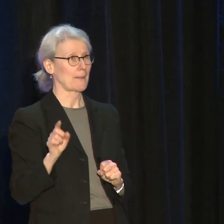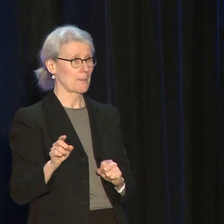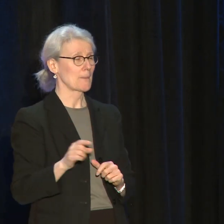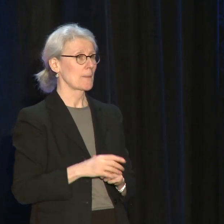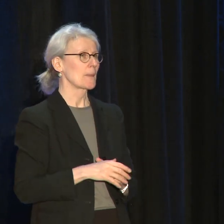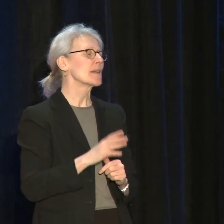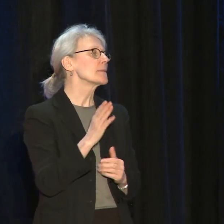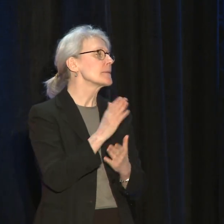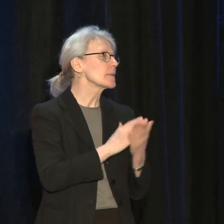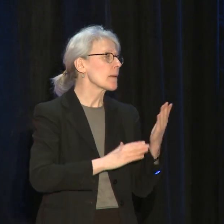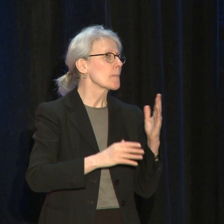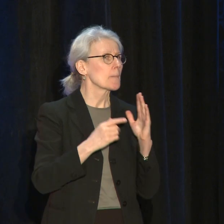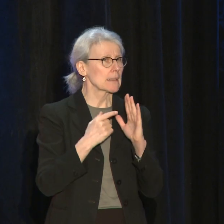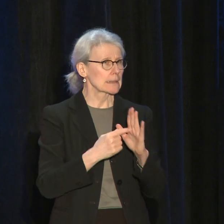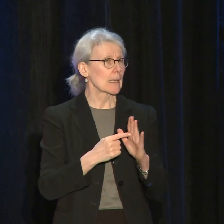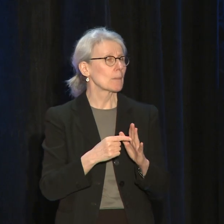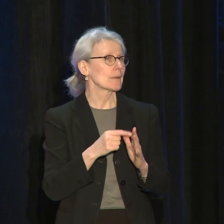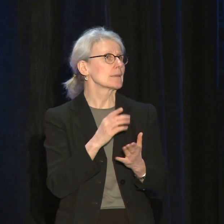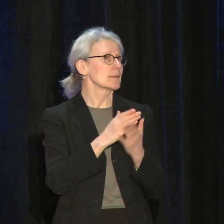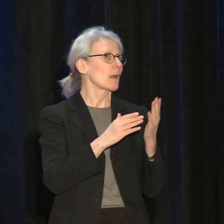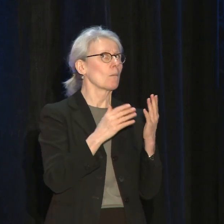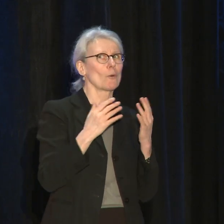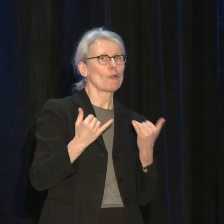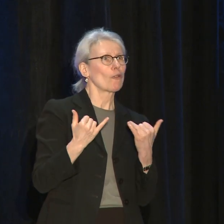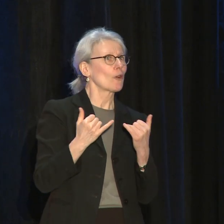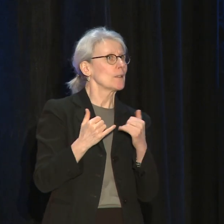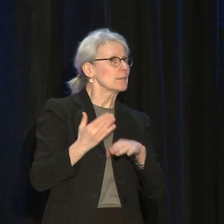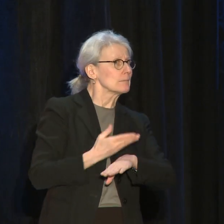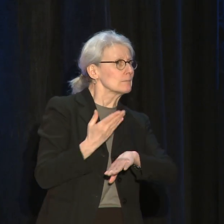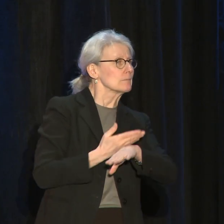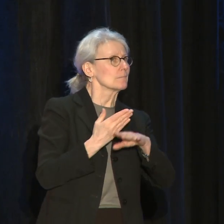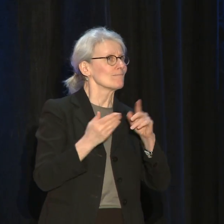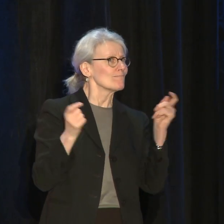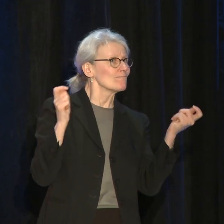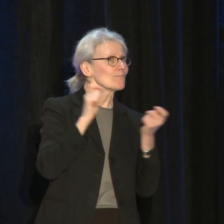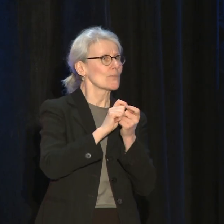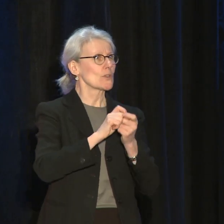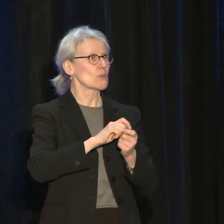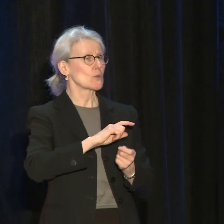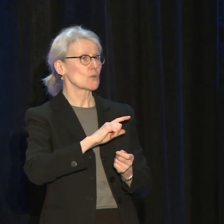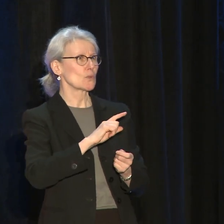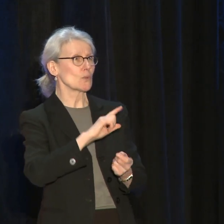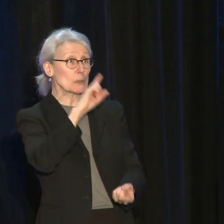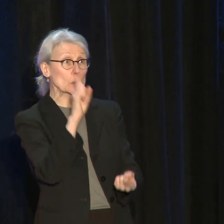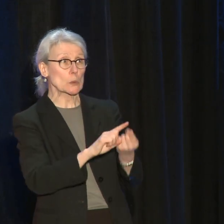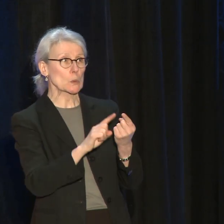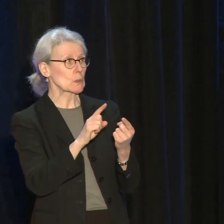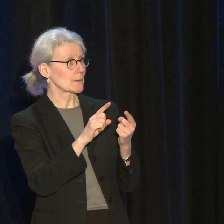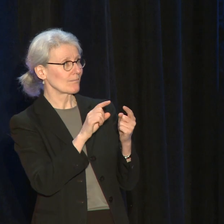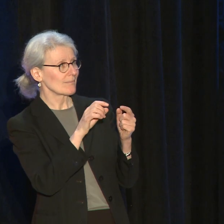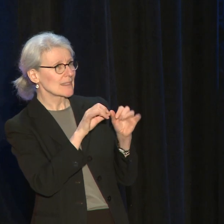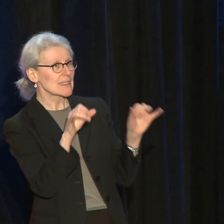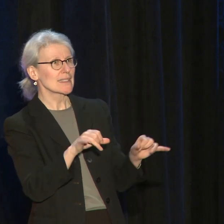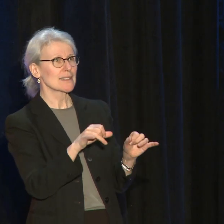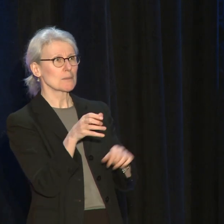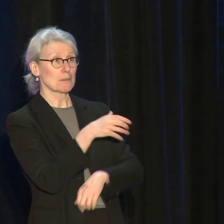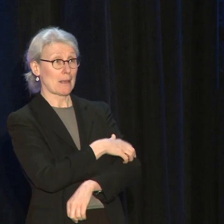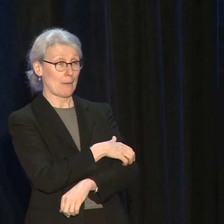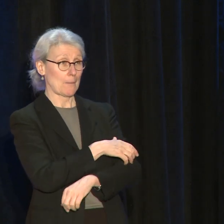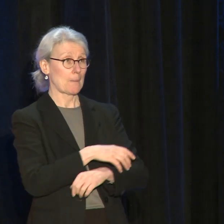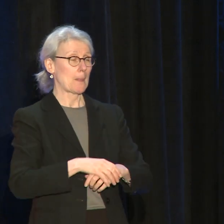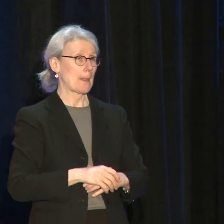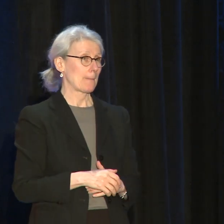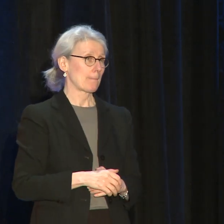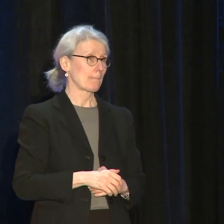legal efforts to dismantle and to, to decrease the power of the system. But just as important